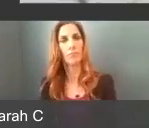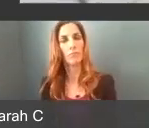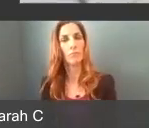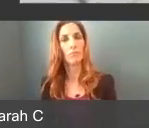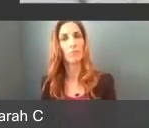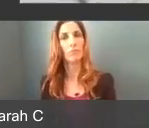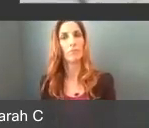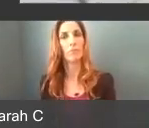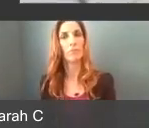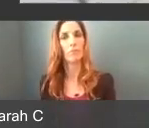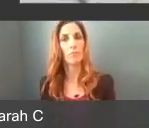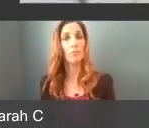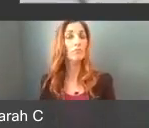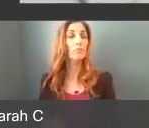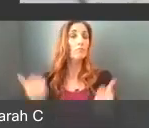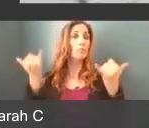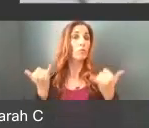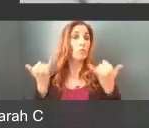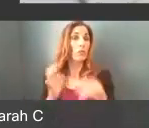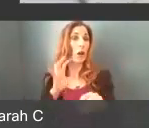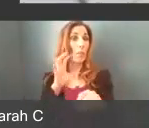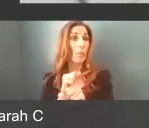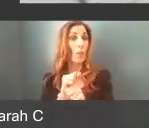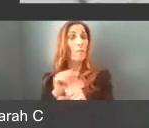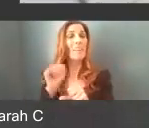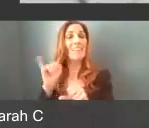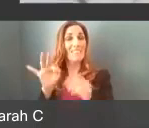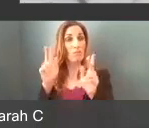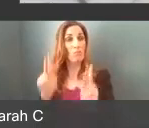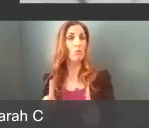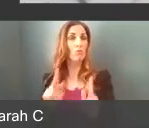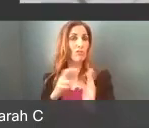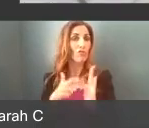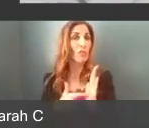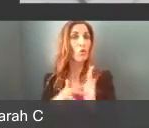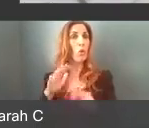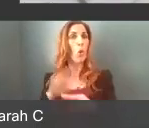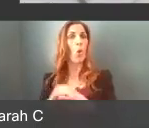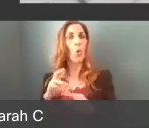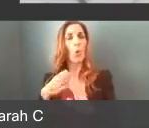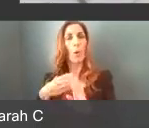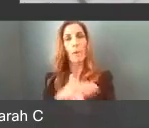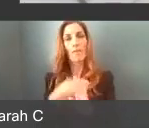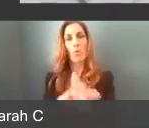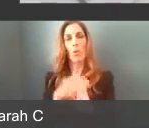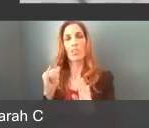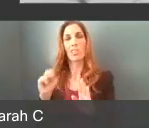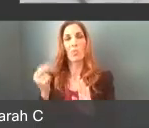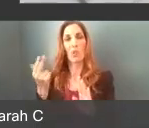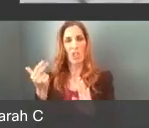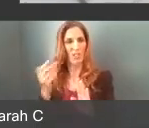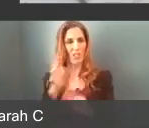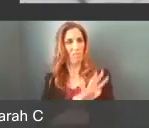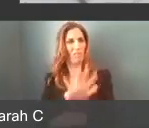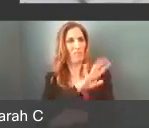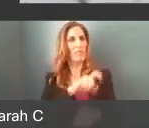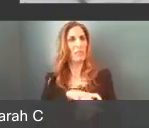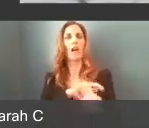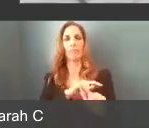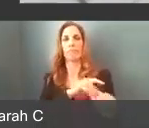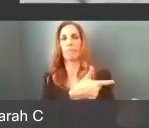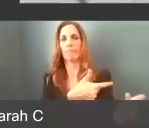vaccine appointments who registered on or before January the 13th. The website also now displays